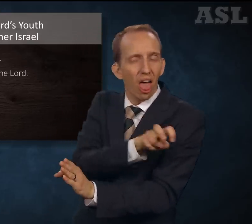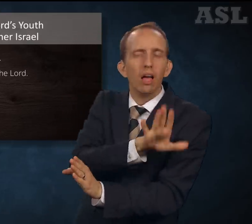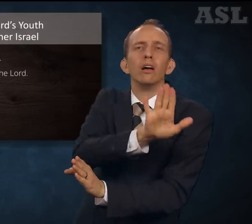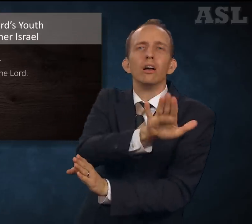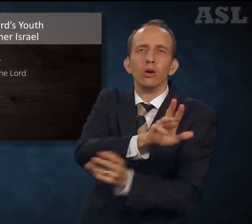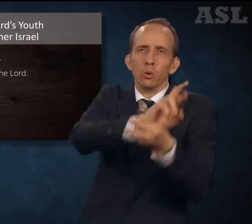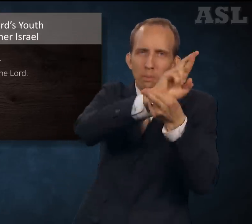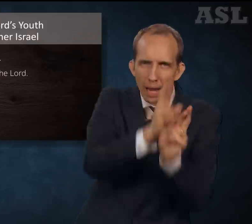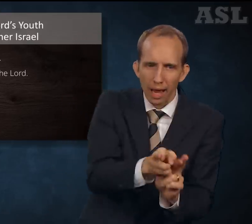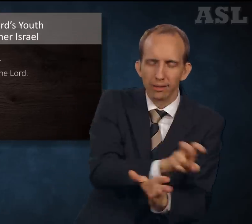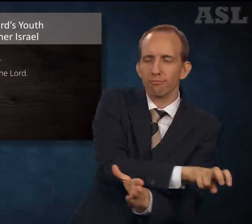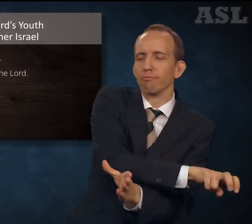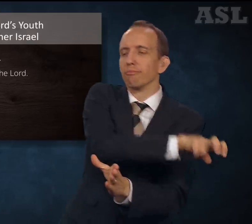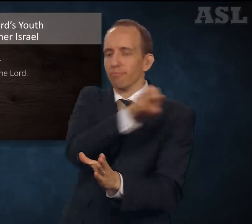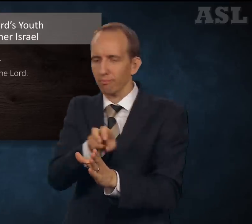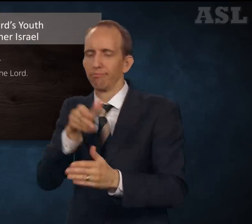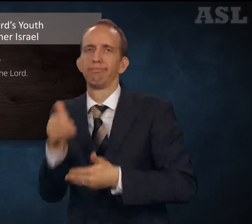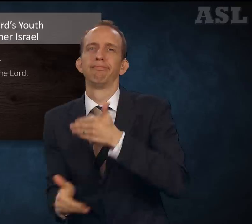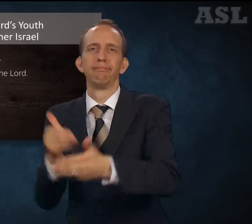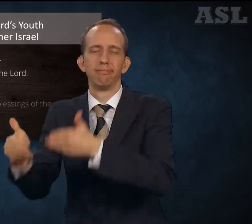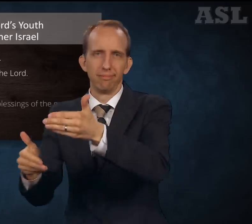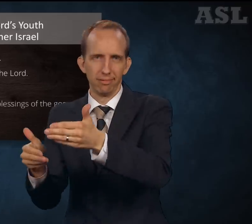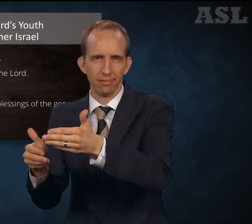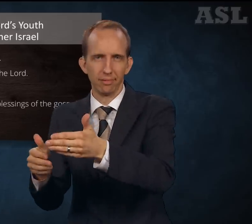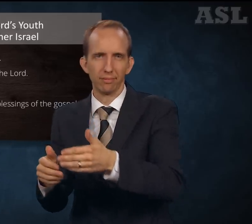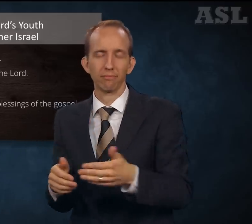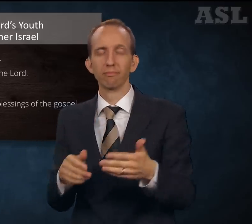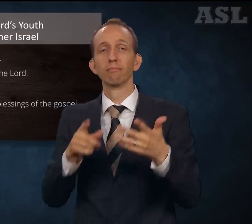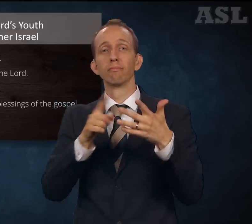IF YOU ARE OFF, REPENT AND GET BACK ON THE PATH.